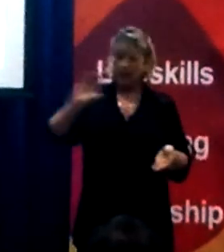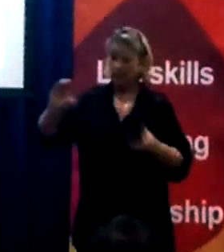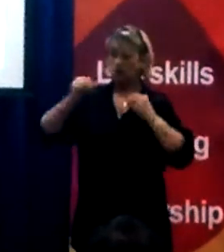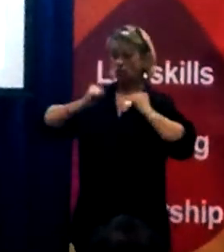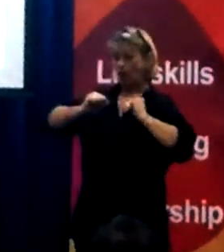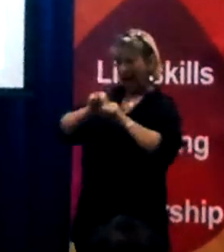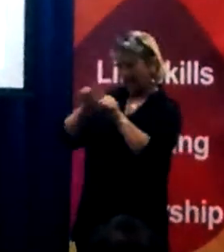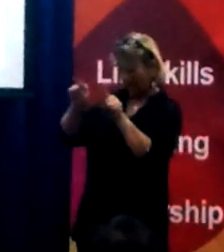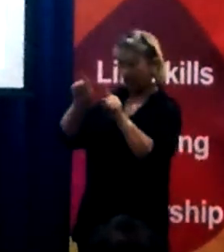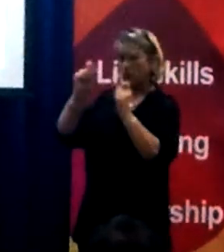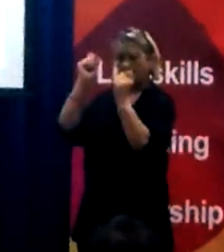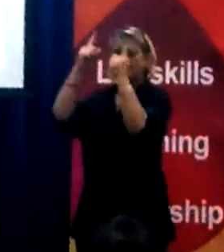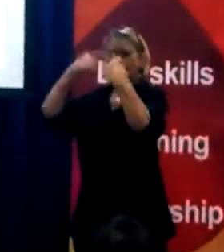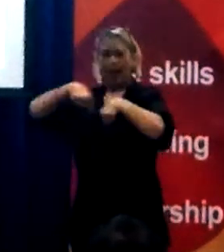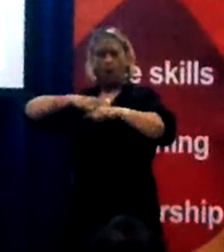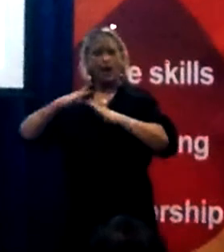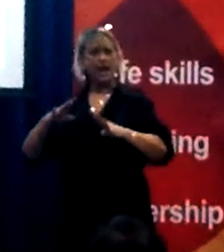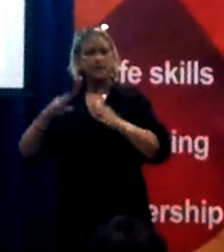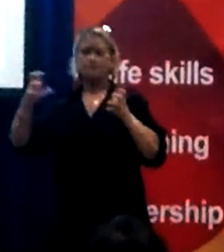new level of professionalism to our services.